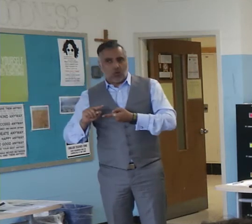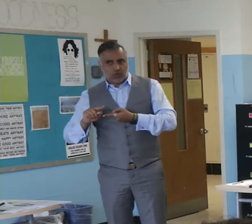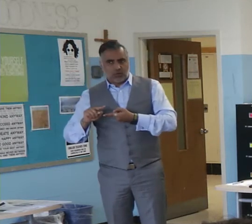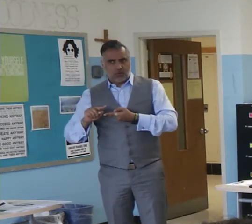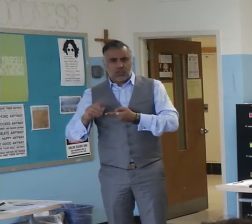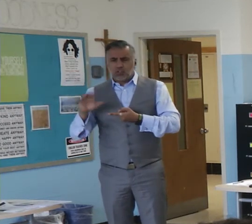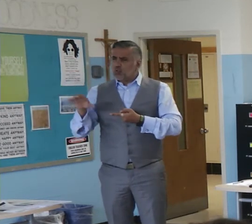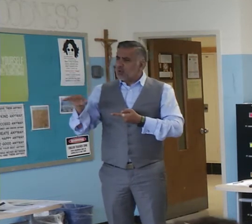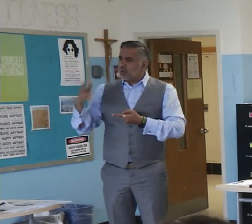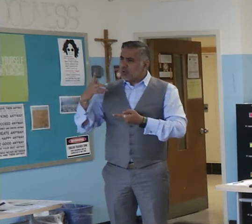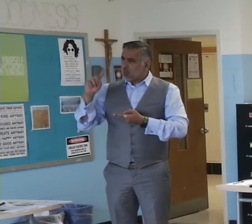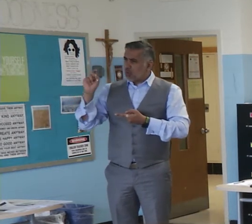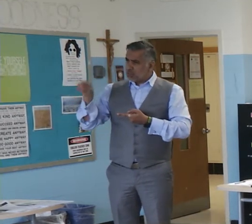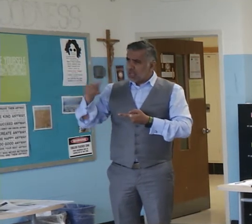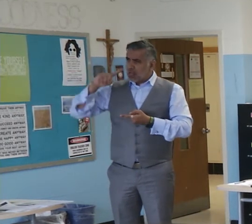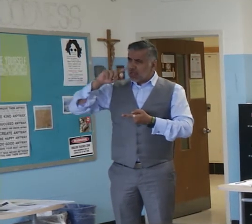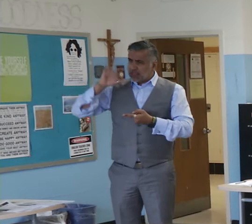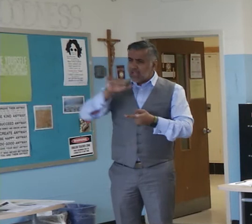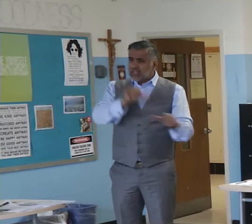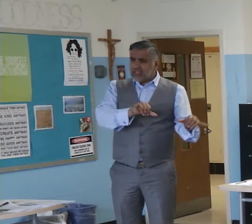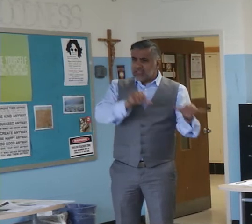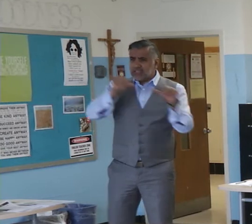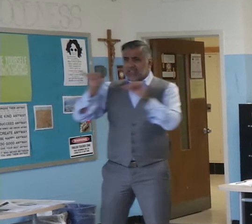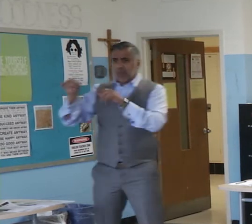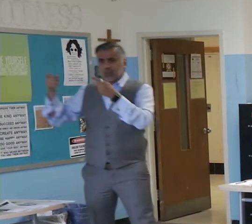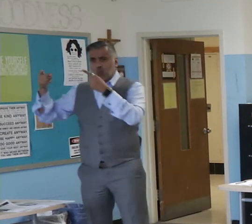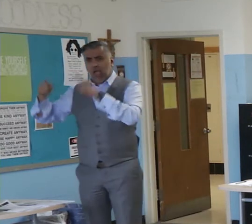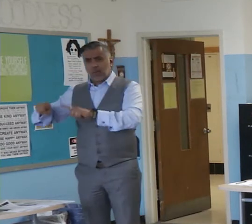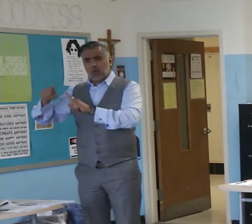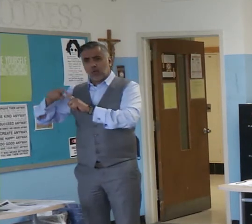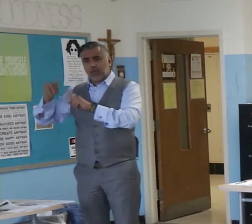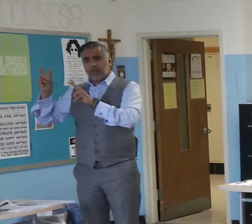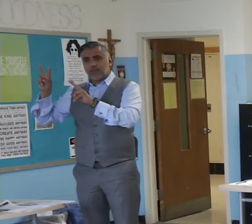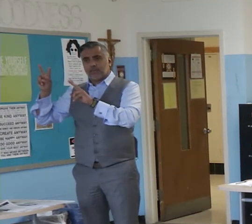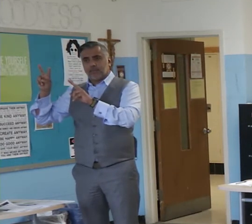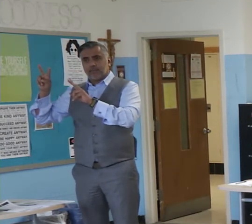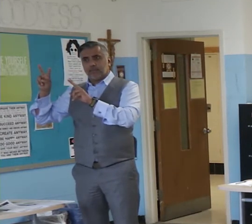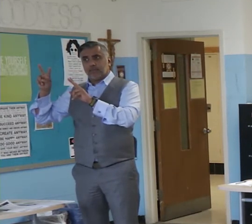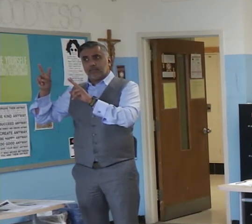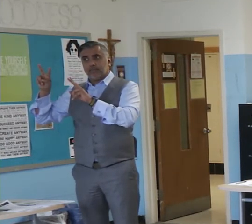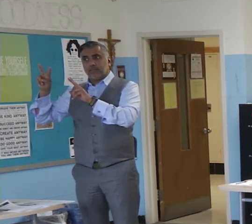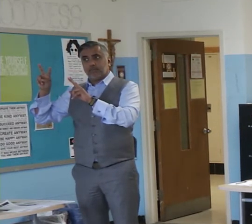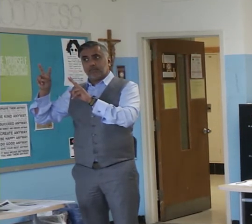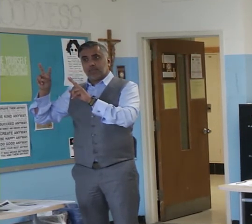wondering, does that just mirror what happens in all the people in the pews, or very